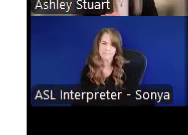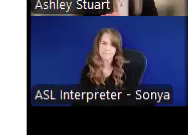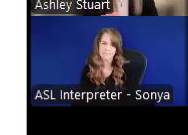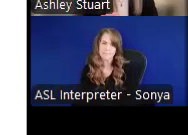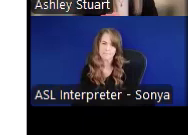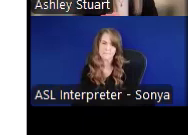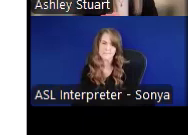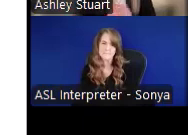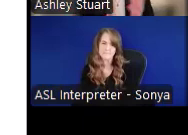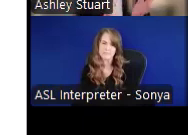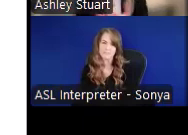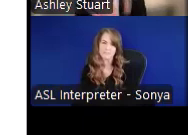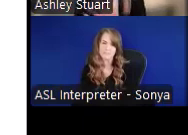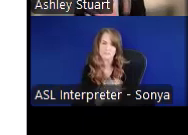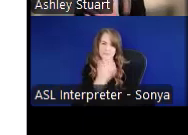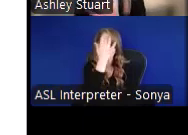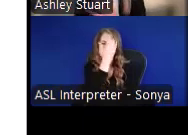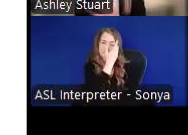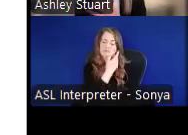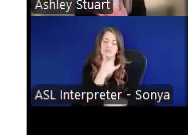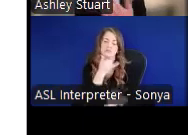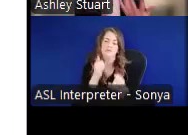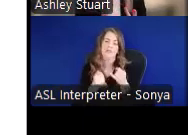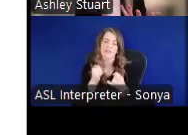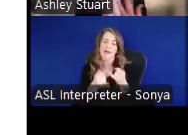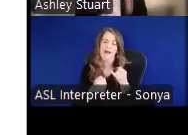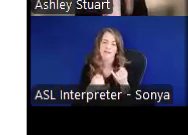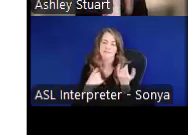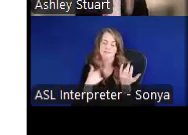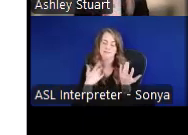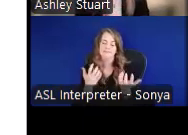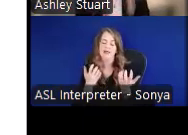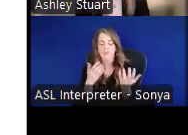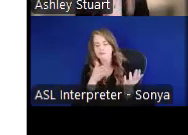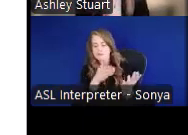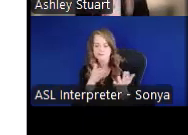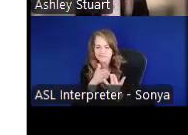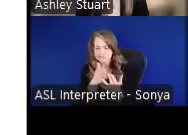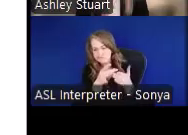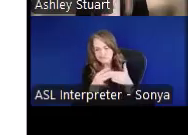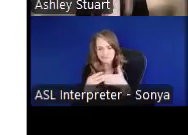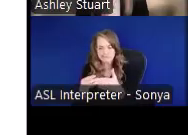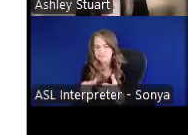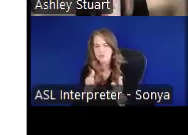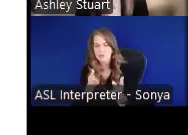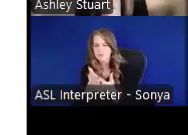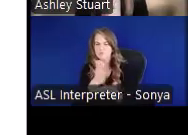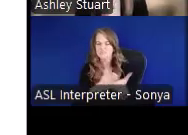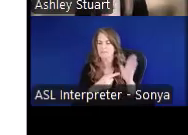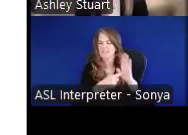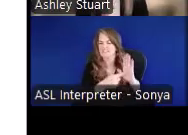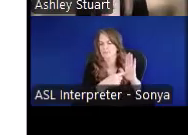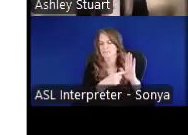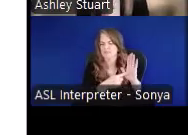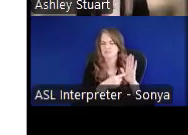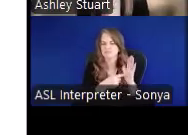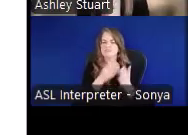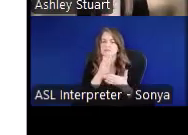So lastly here, I'll just kind of walk through some examples of some interventions that might be helpful for some of those